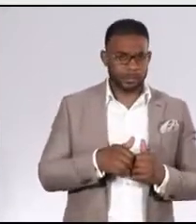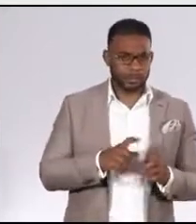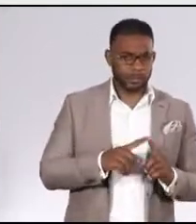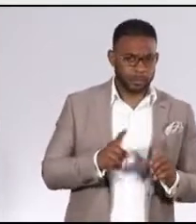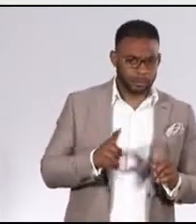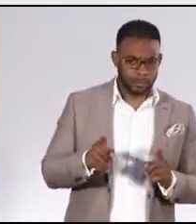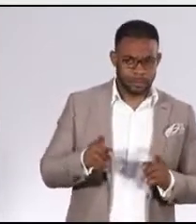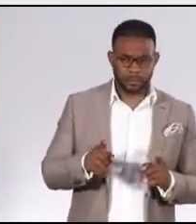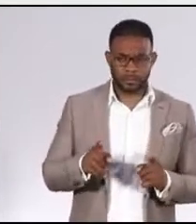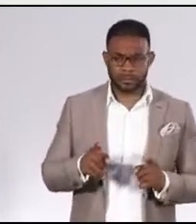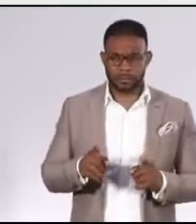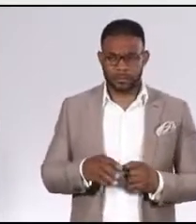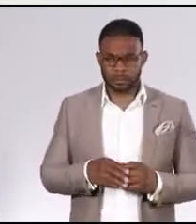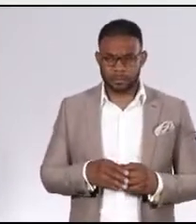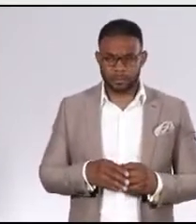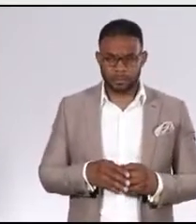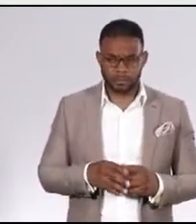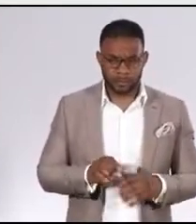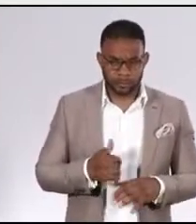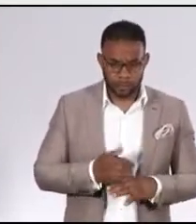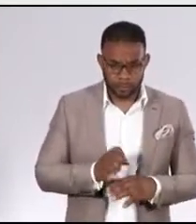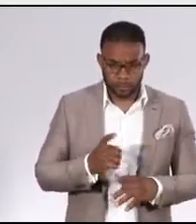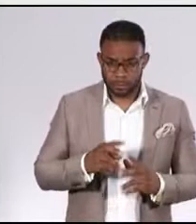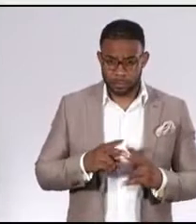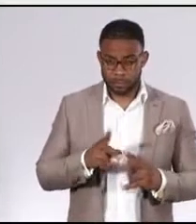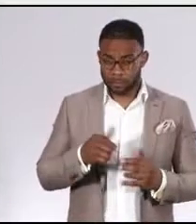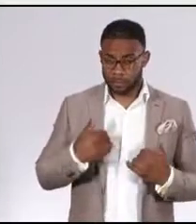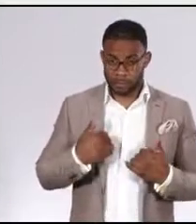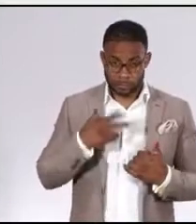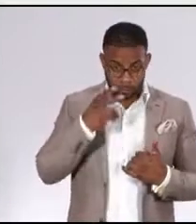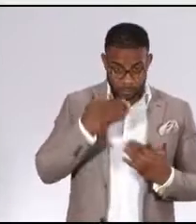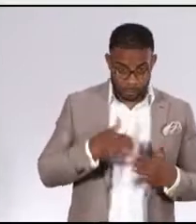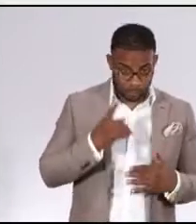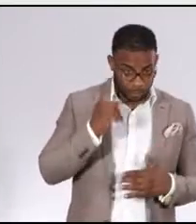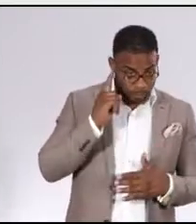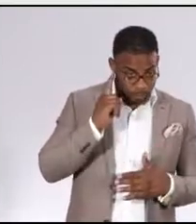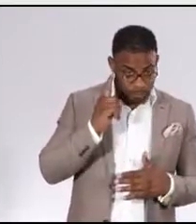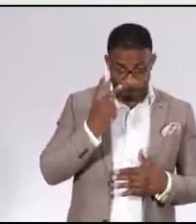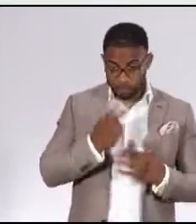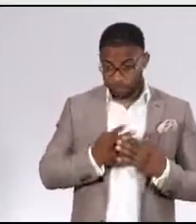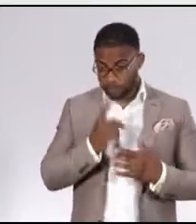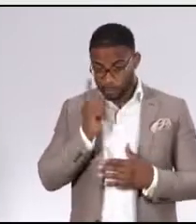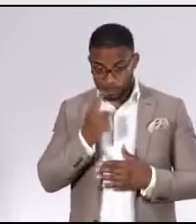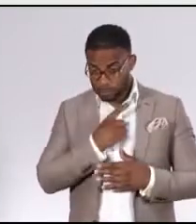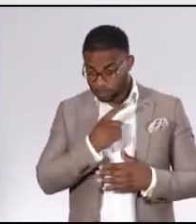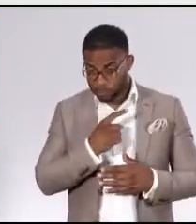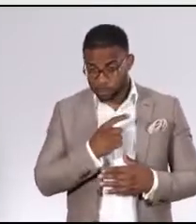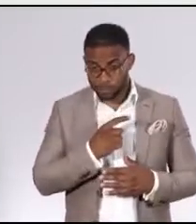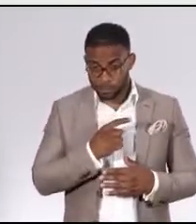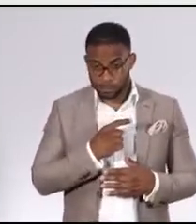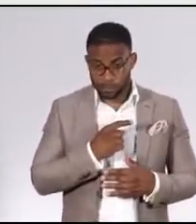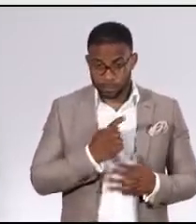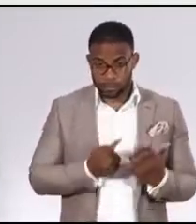um you know based off of whether you have hearing loss in one ear, both ears um uh throughout the program today.